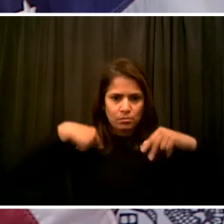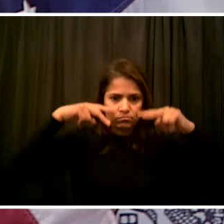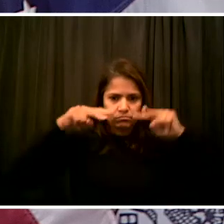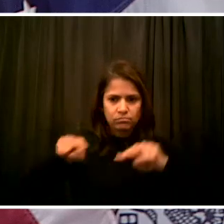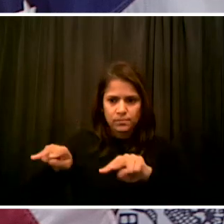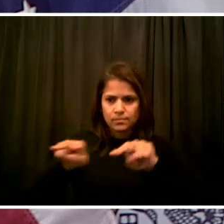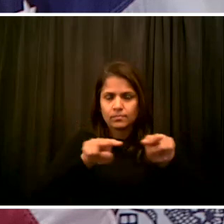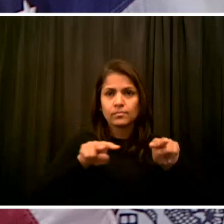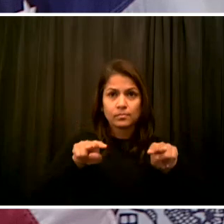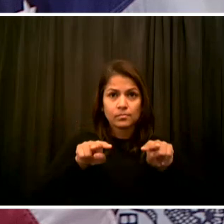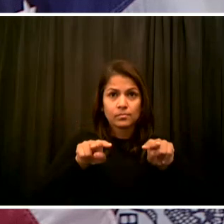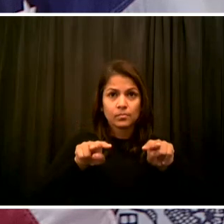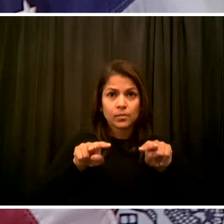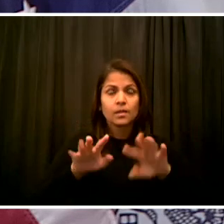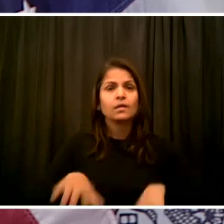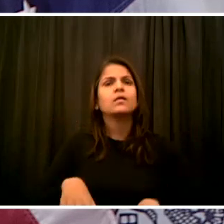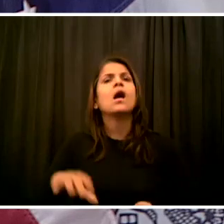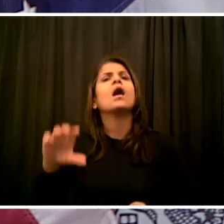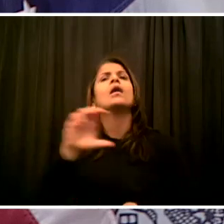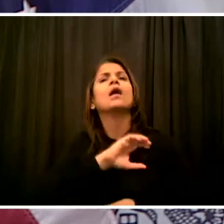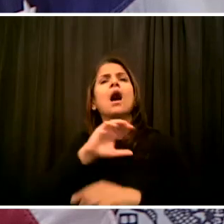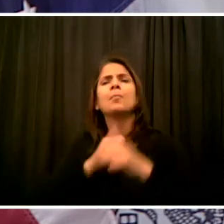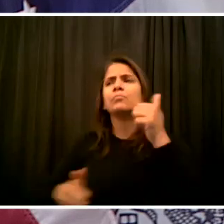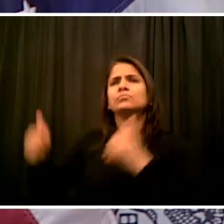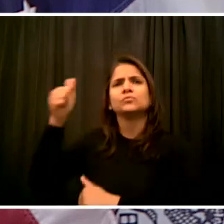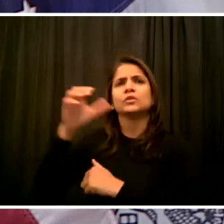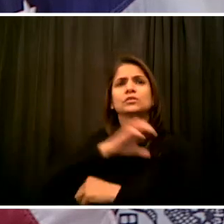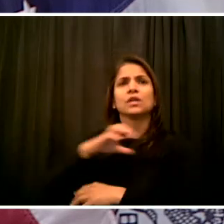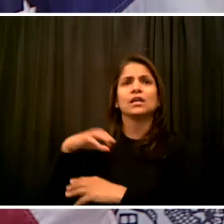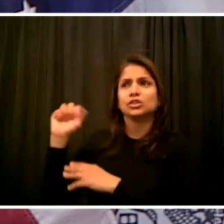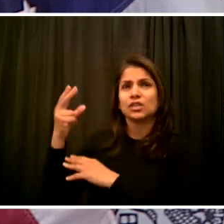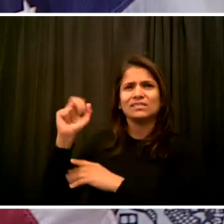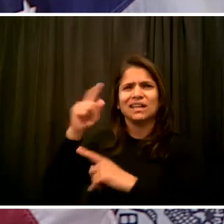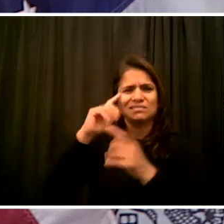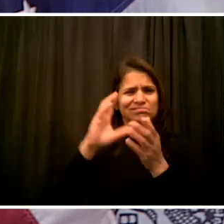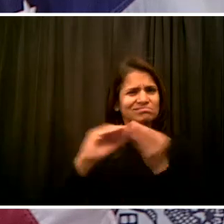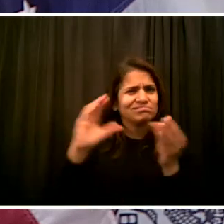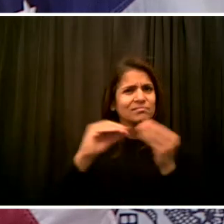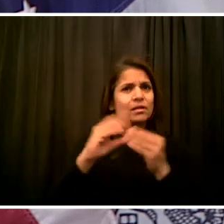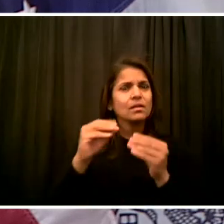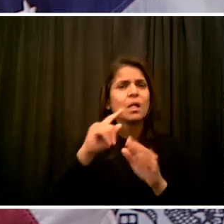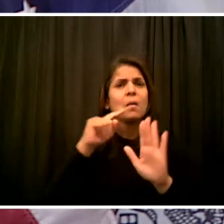I'M WONDERING IF THE POLICE COMMISSINEOR VEHA FOLLOW UP WITH HOW MANY SHOOTINGAS ND